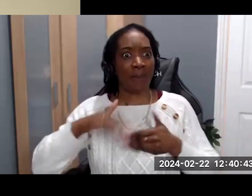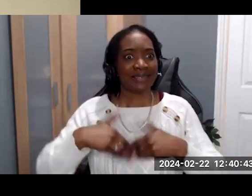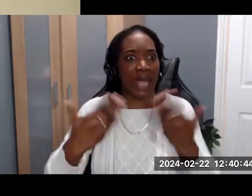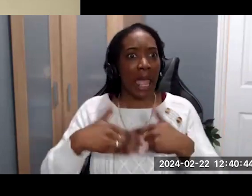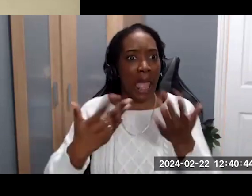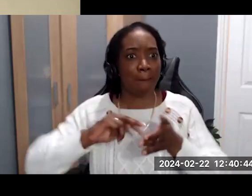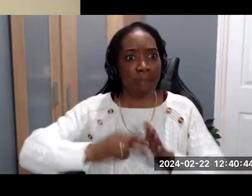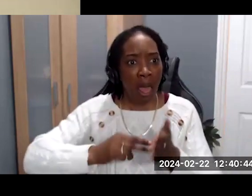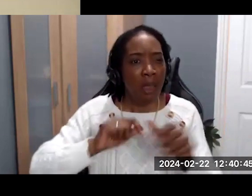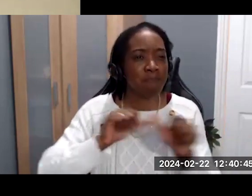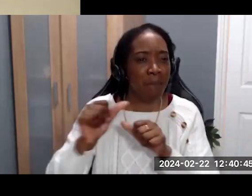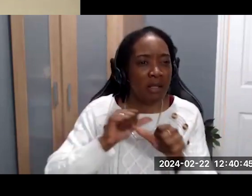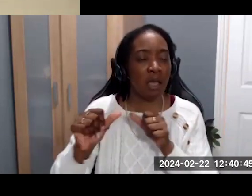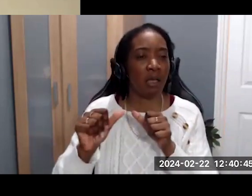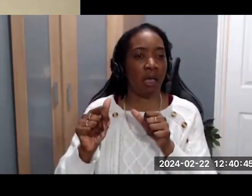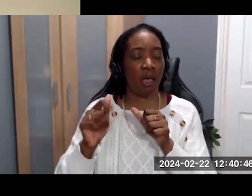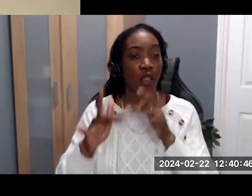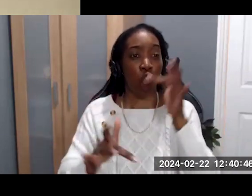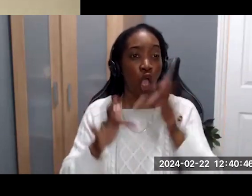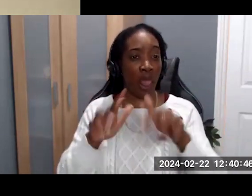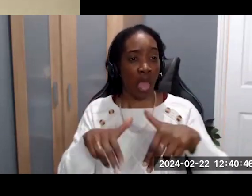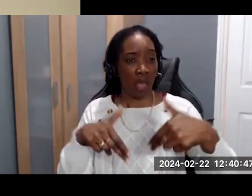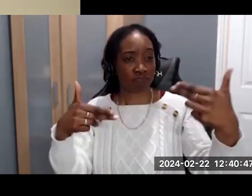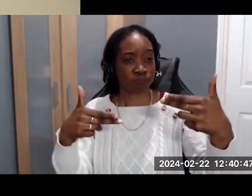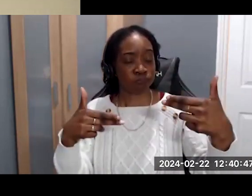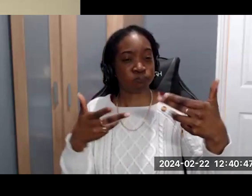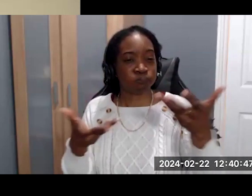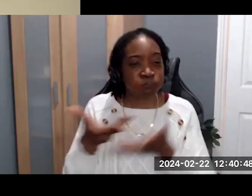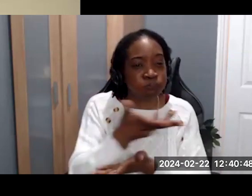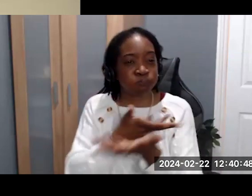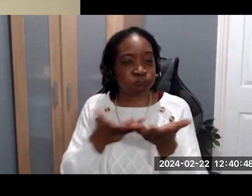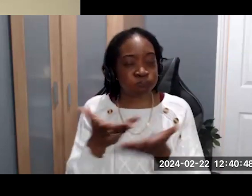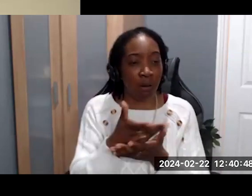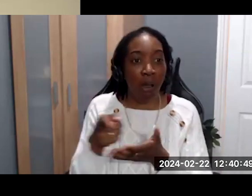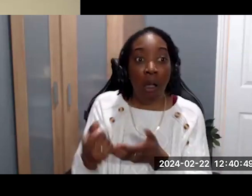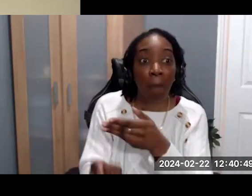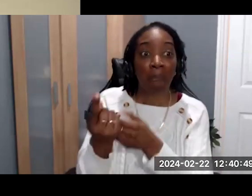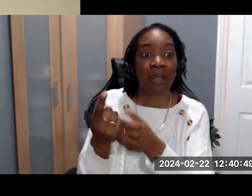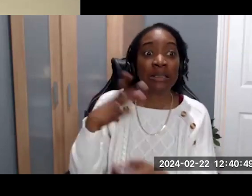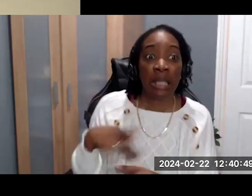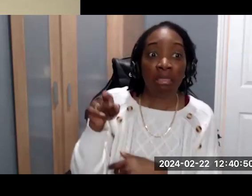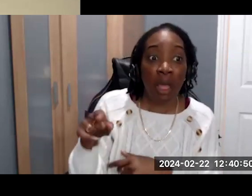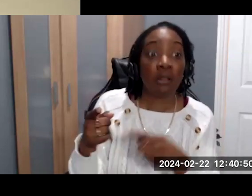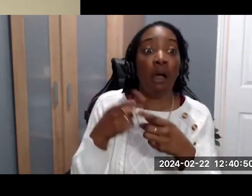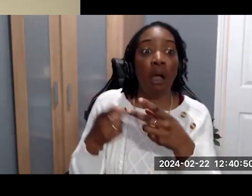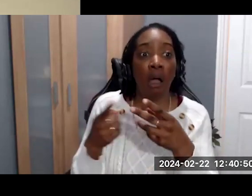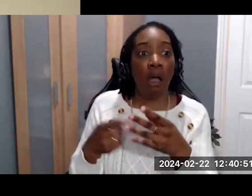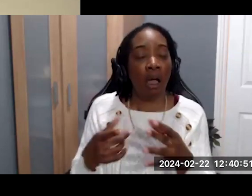better and during the online sessions a number of uh needs also emerged related to accessibility I